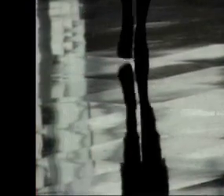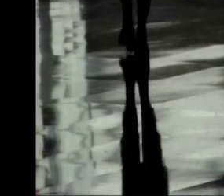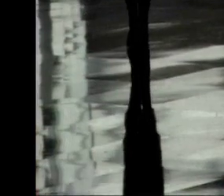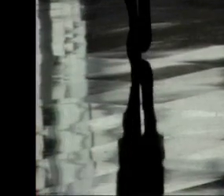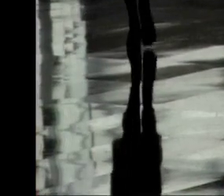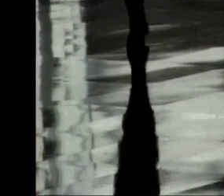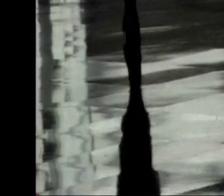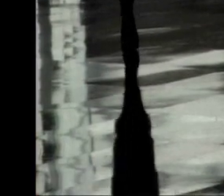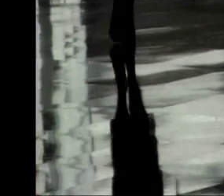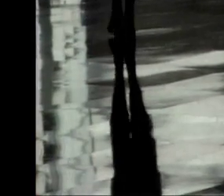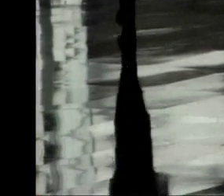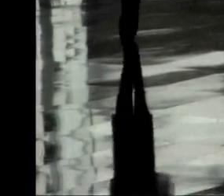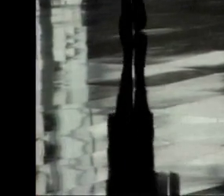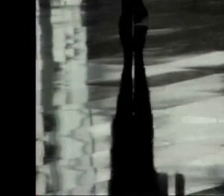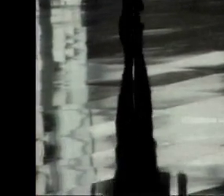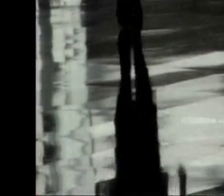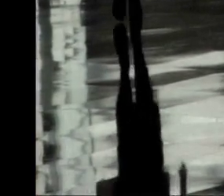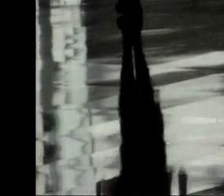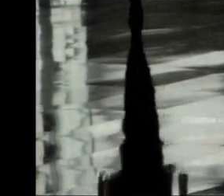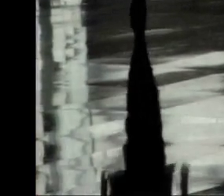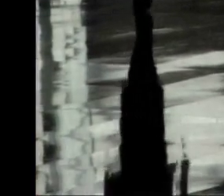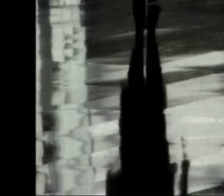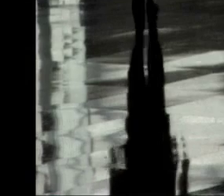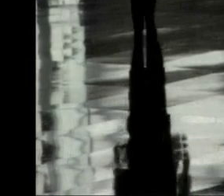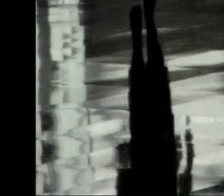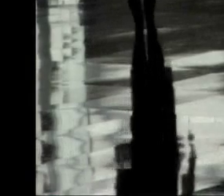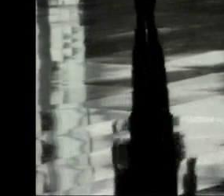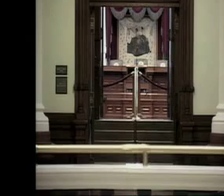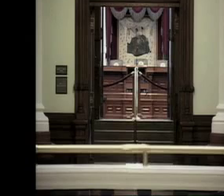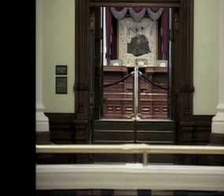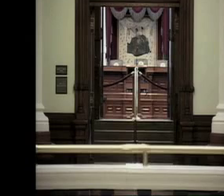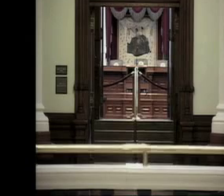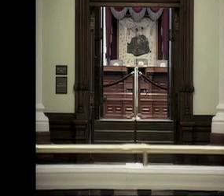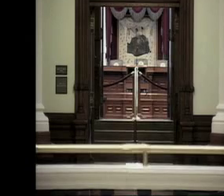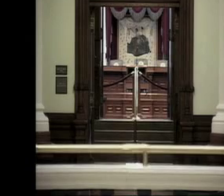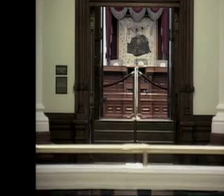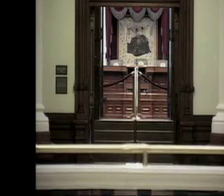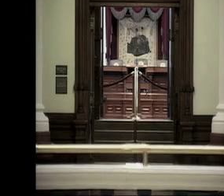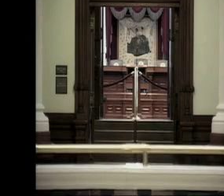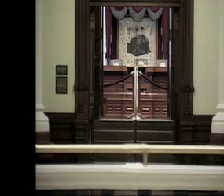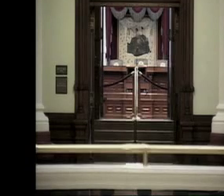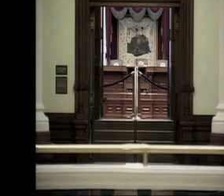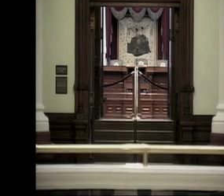When you walk into Commissioners Court, you walk in through these huge, heavy, wooden doors.